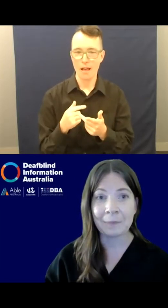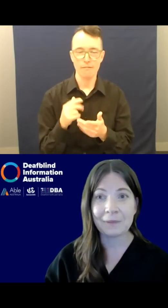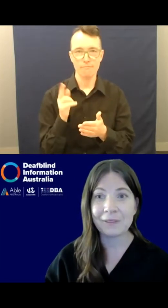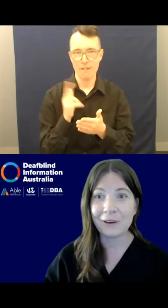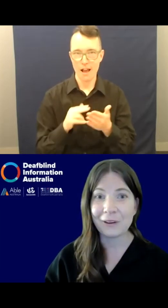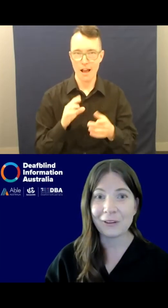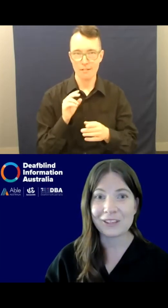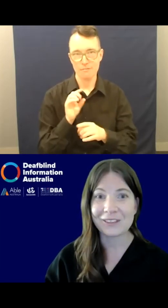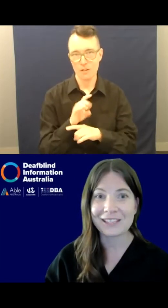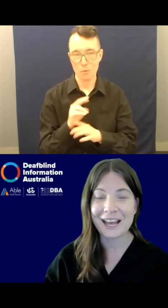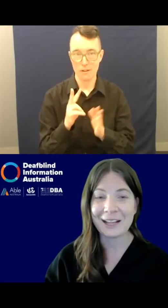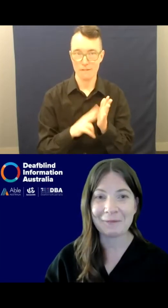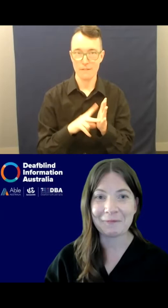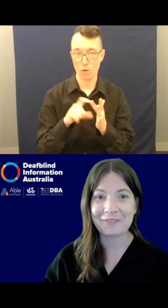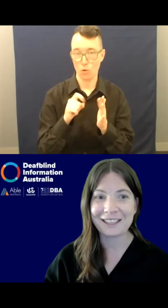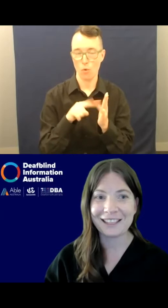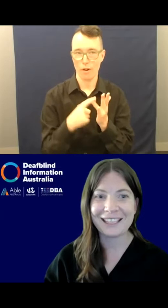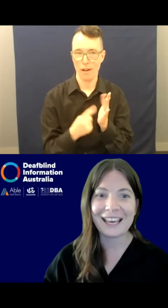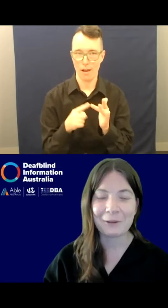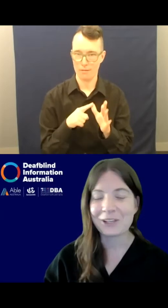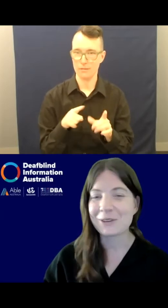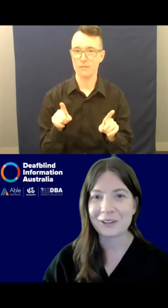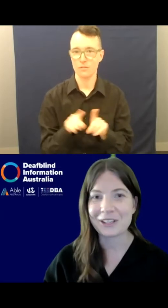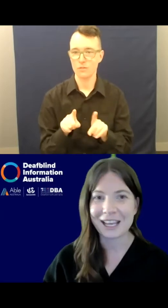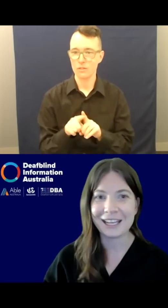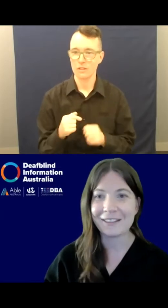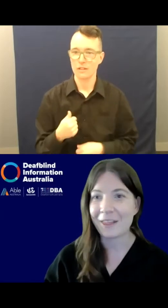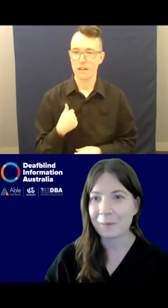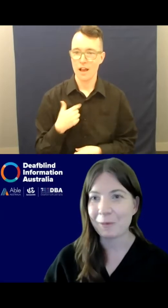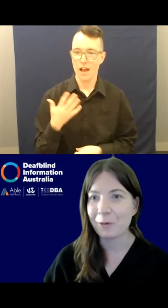So just wanted to acknowledge that there's other people working in